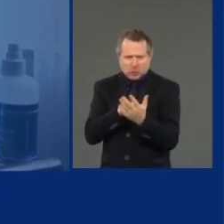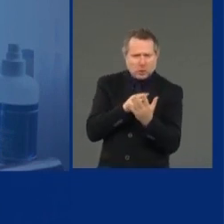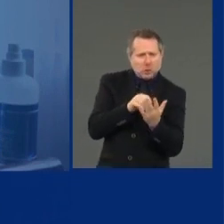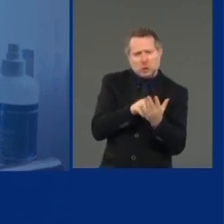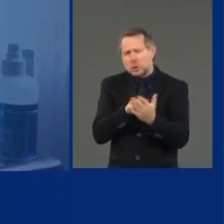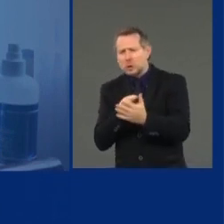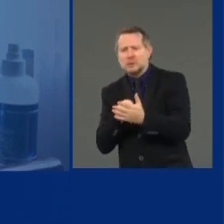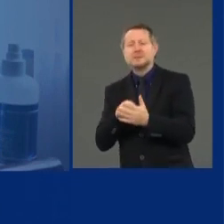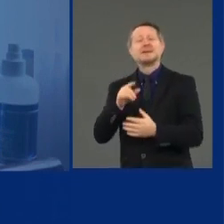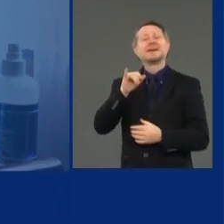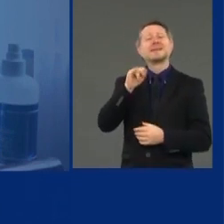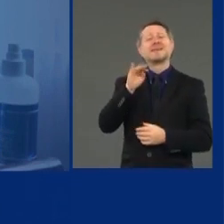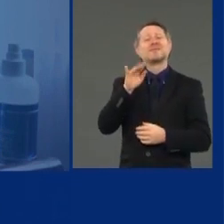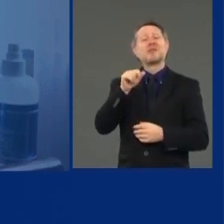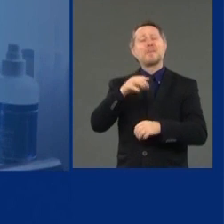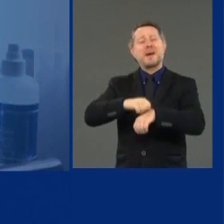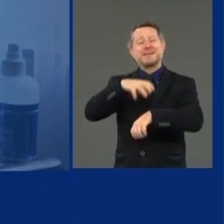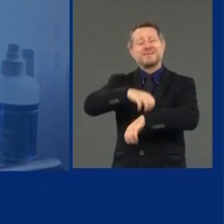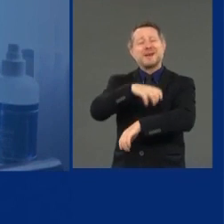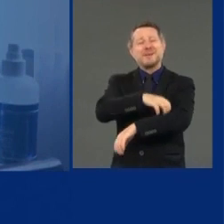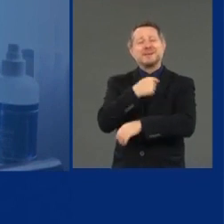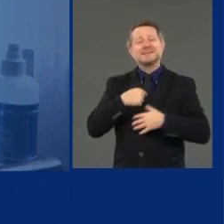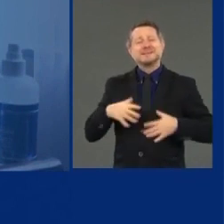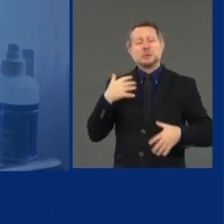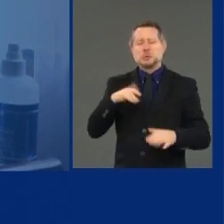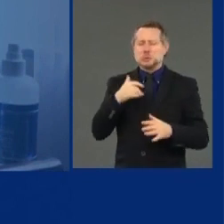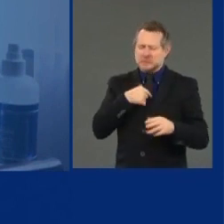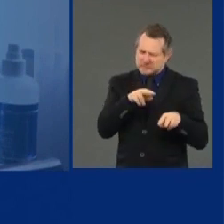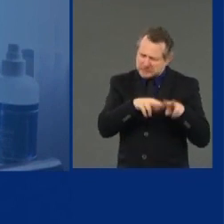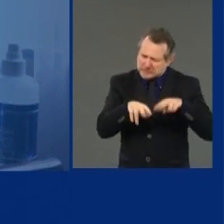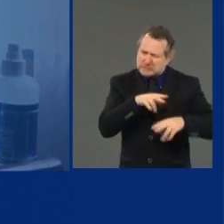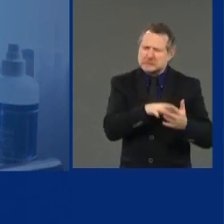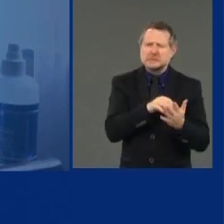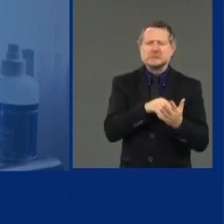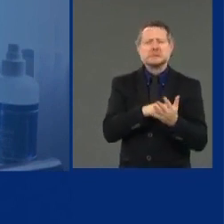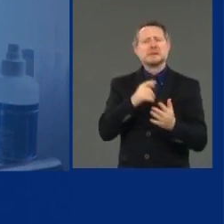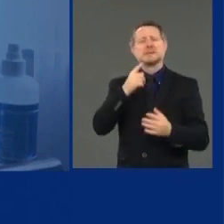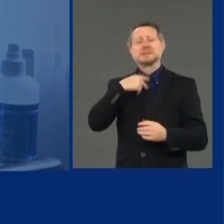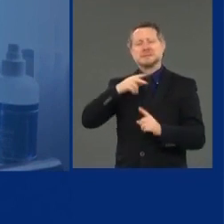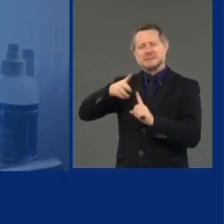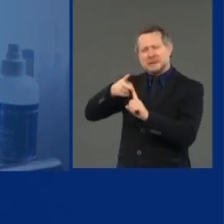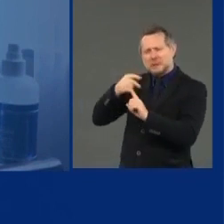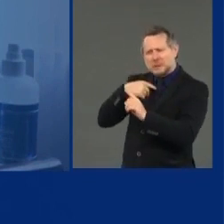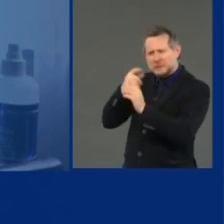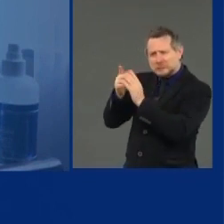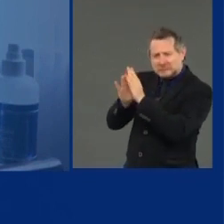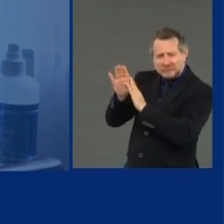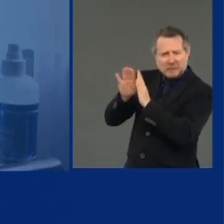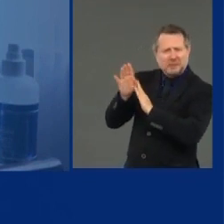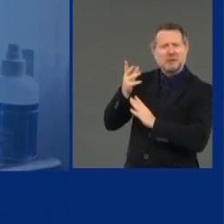DETERMINATION. WE WANT TO GET MORE INFORMATION ON THIS INFLAMMATORY SYNDROME.